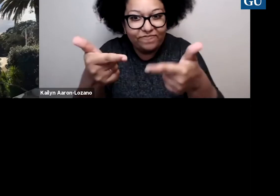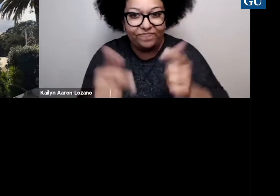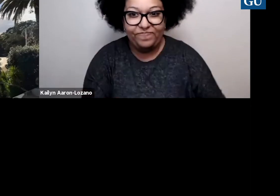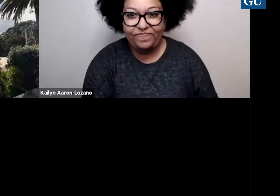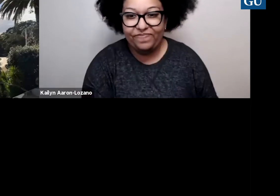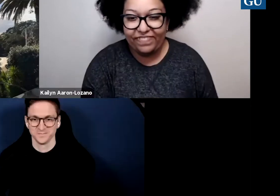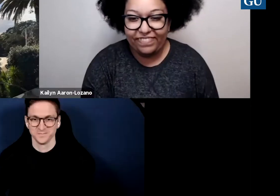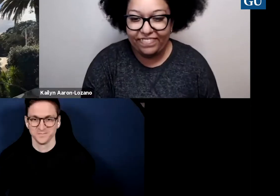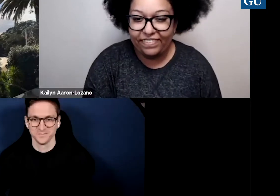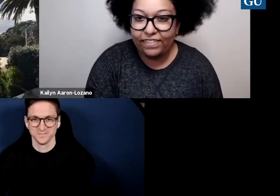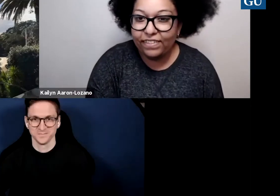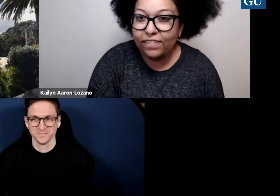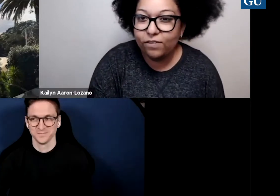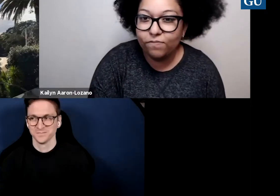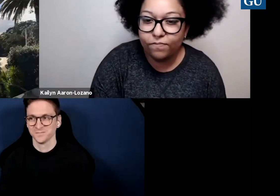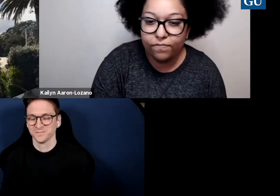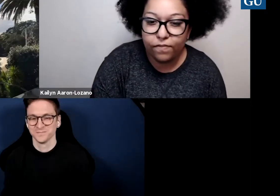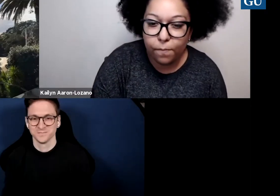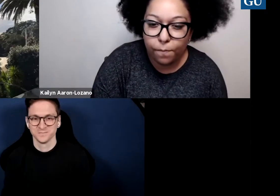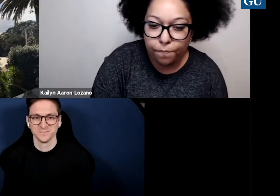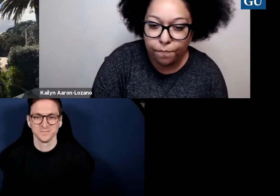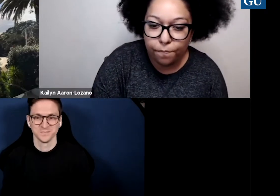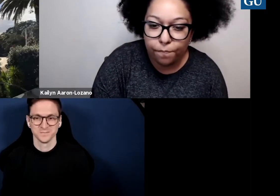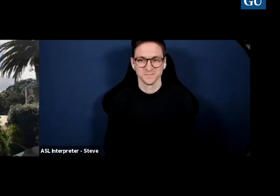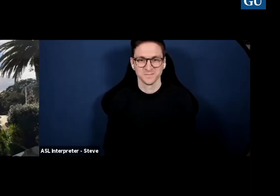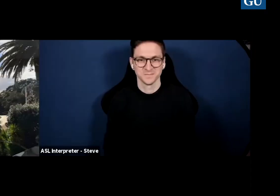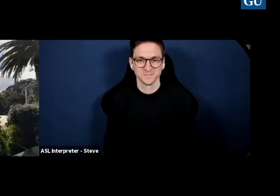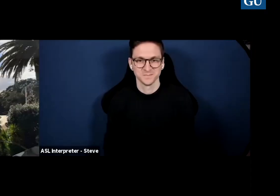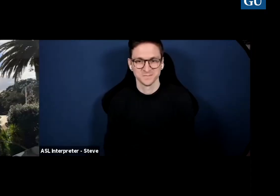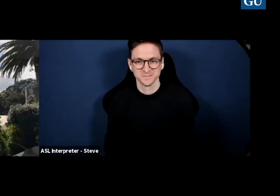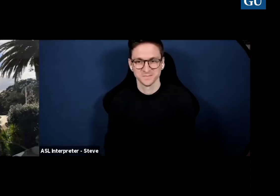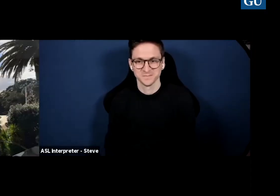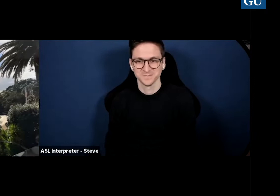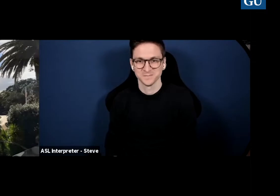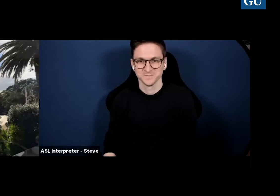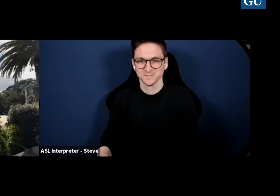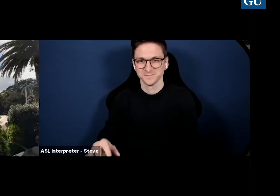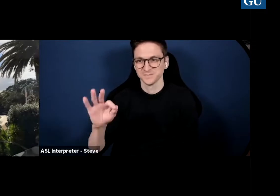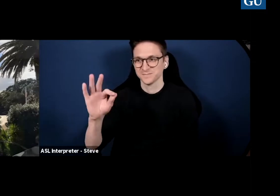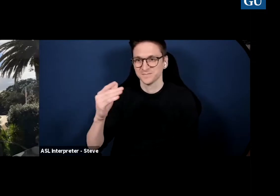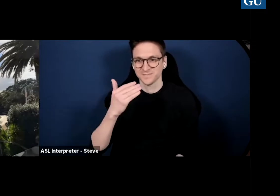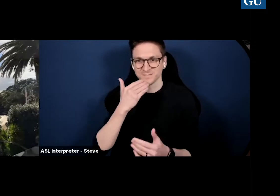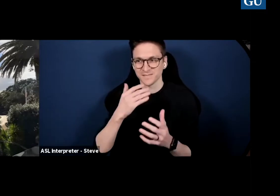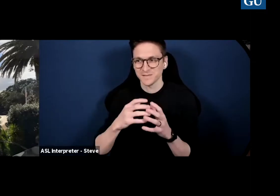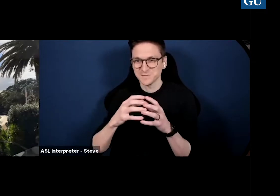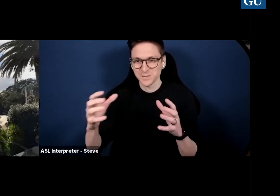and now the floor is yours thank you very much i'm very honored to give this talk